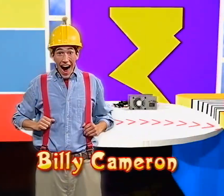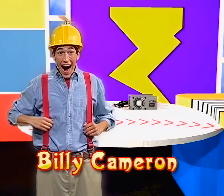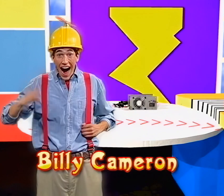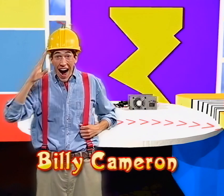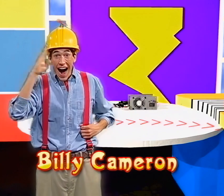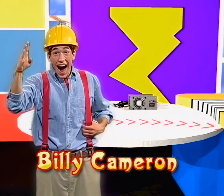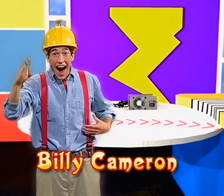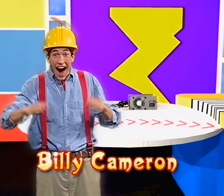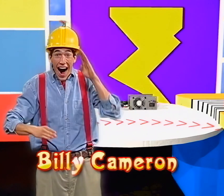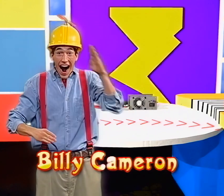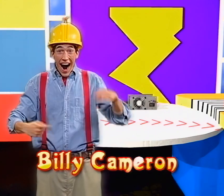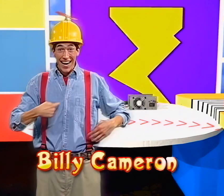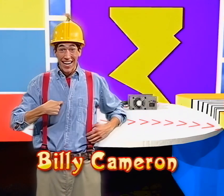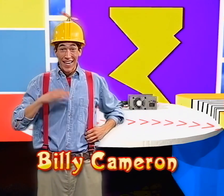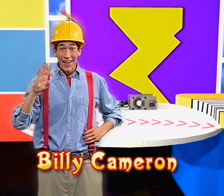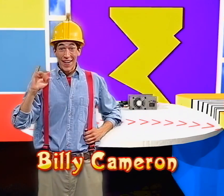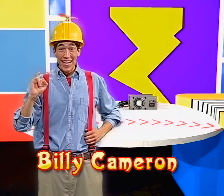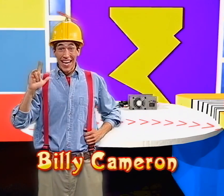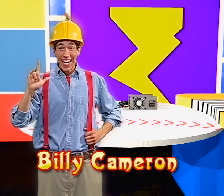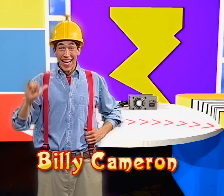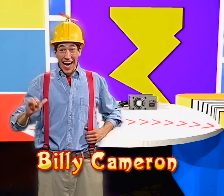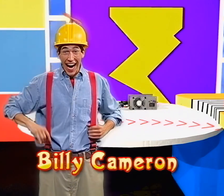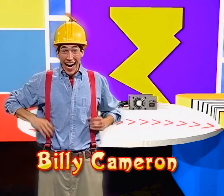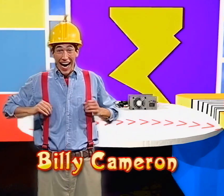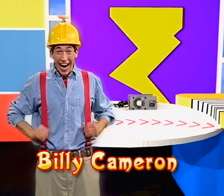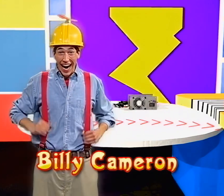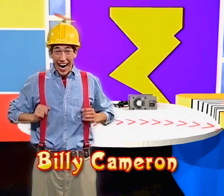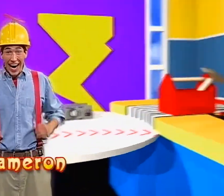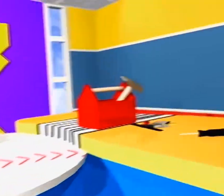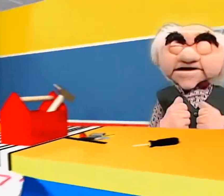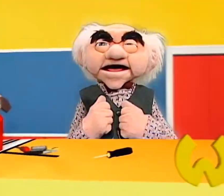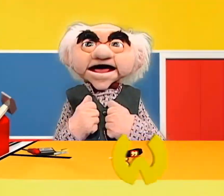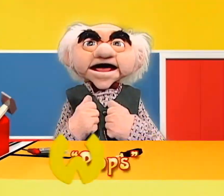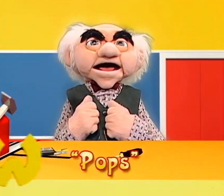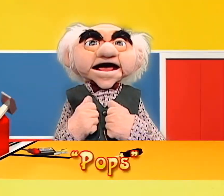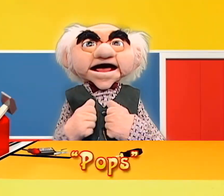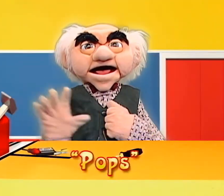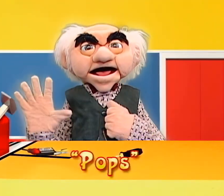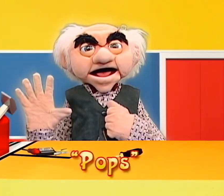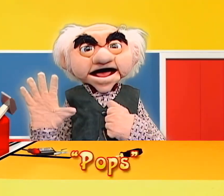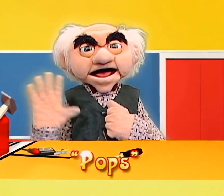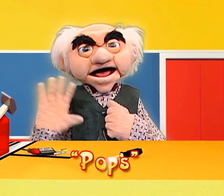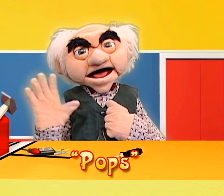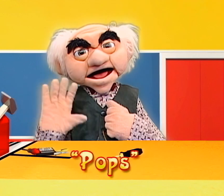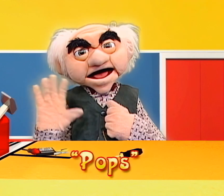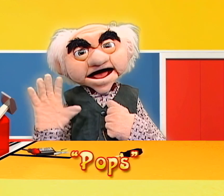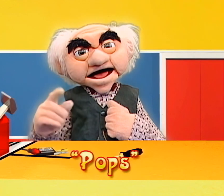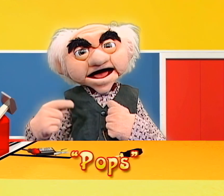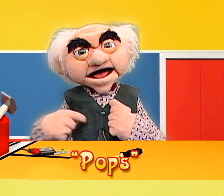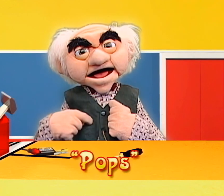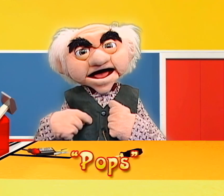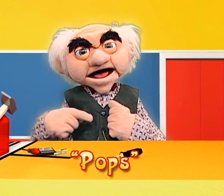DR. WONDER'S WORKSHO . DR. WONDER AND HIS CREW HAVE A BIG SURPRISE FOR YOU.